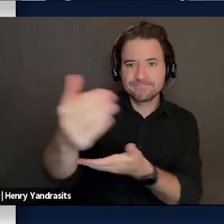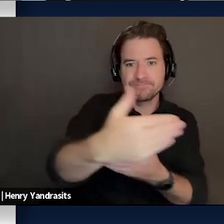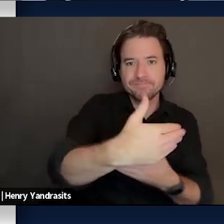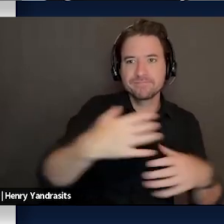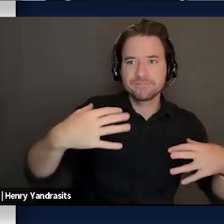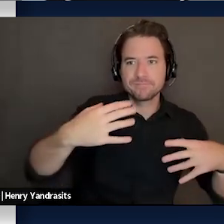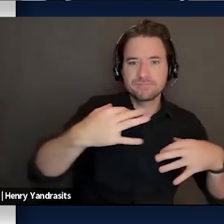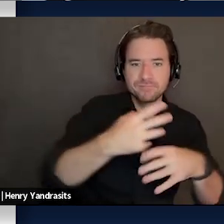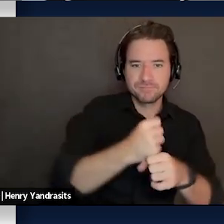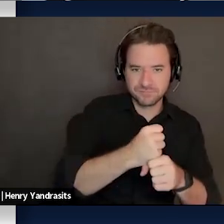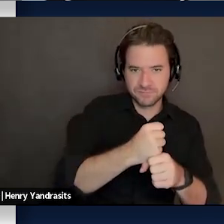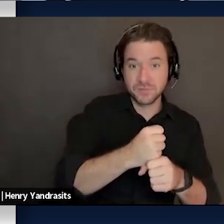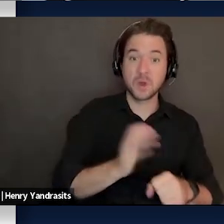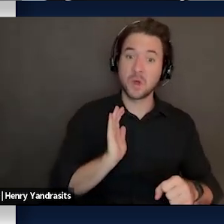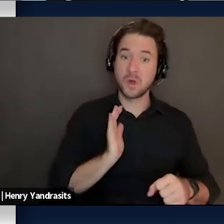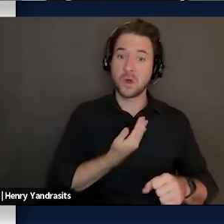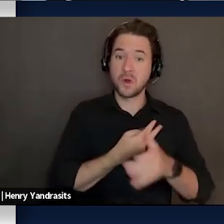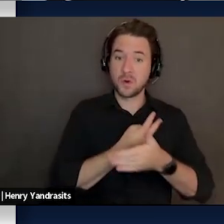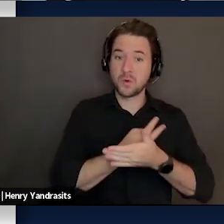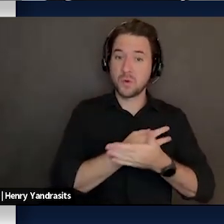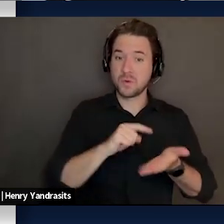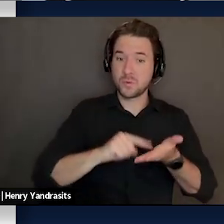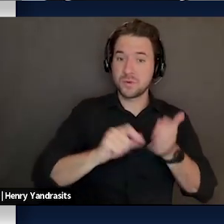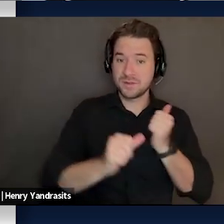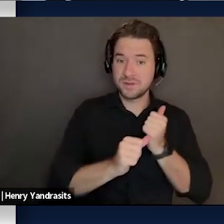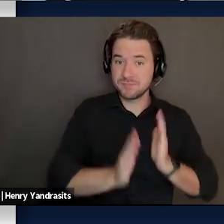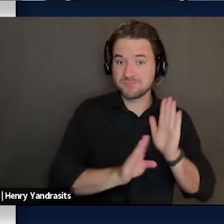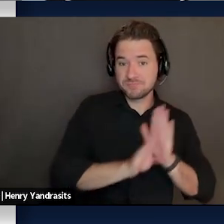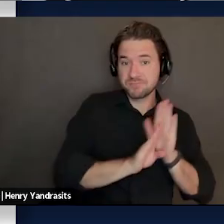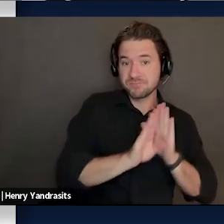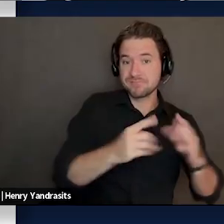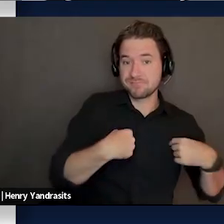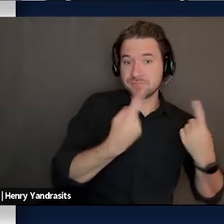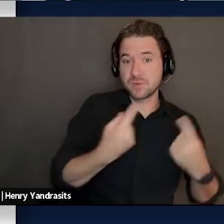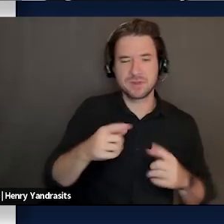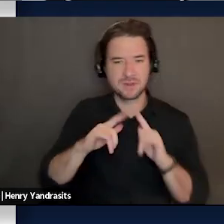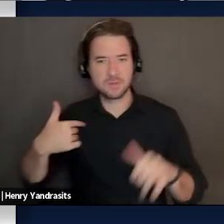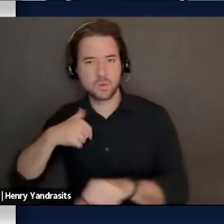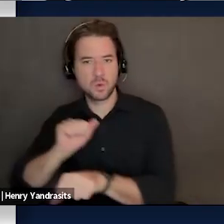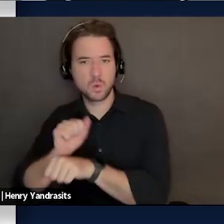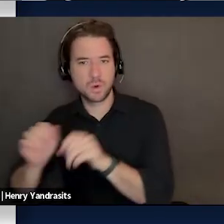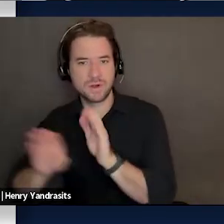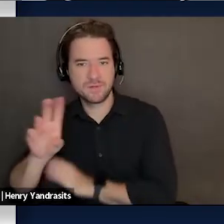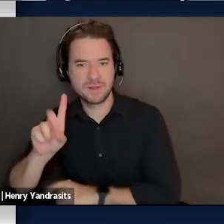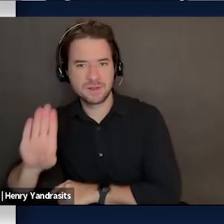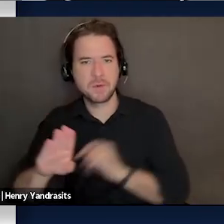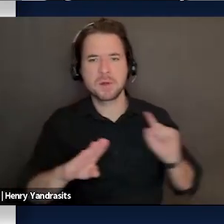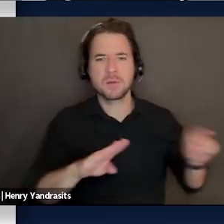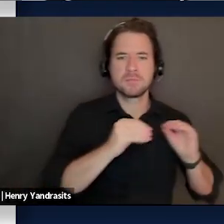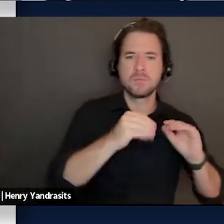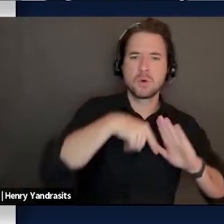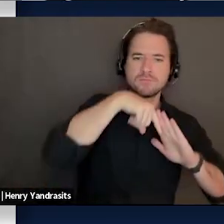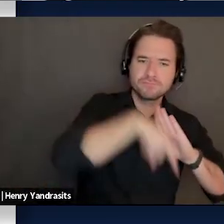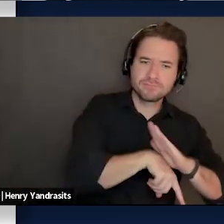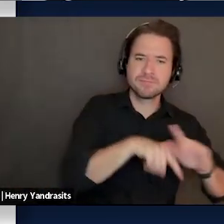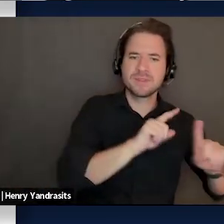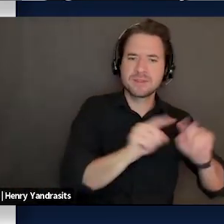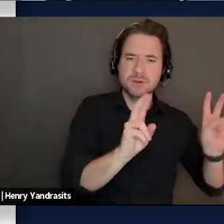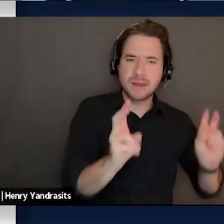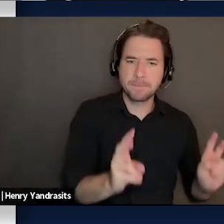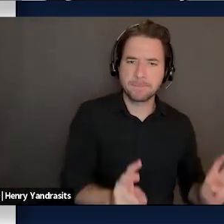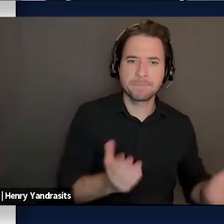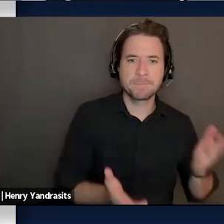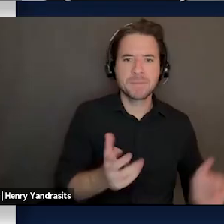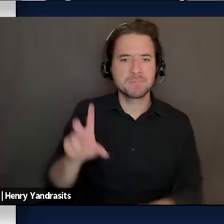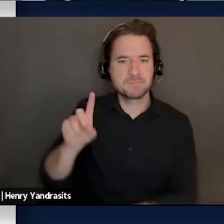Um, that we've had our graduate research assistants develop, as we've been working on the dashboard. They go more in-depth into different topics that may not be reflected in the dashboard.